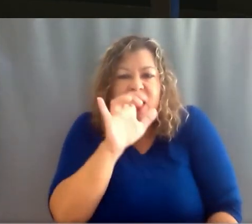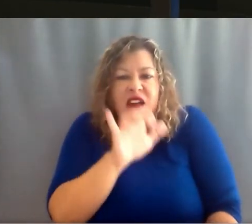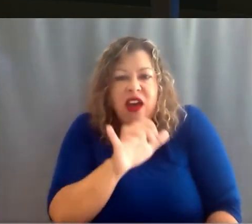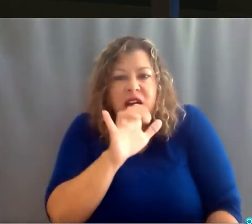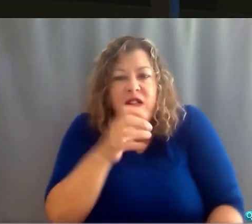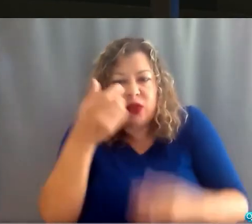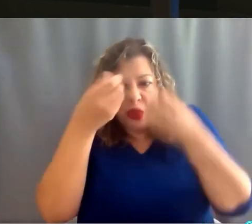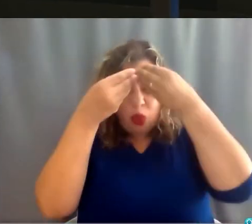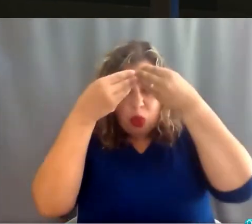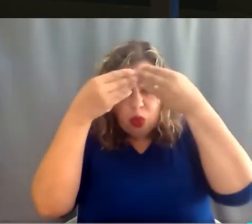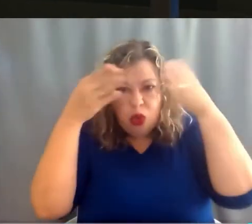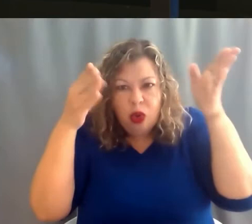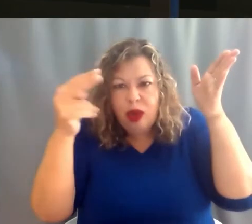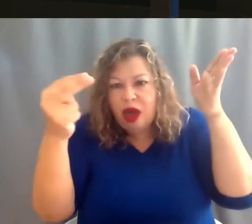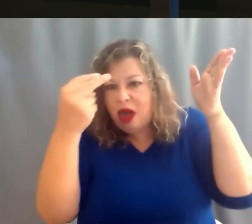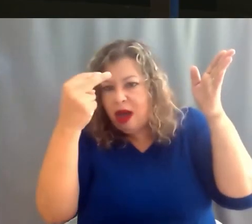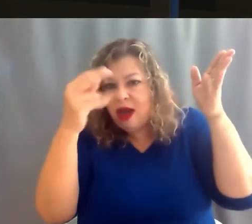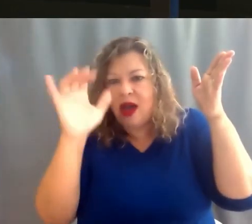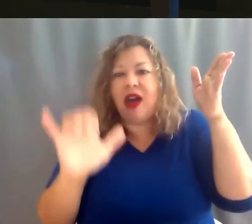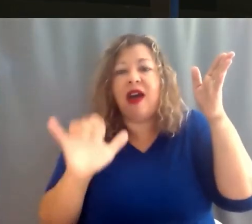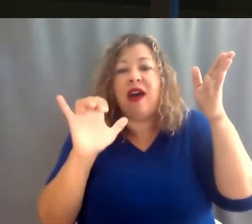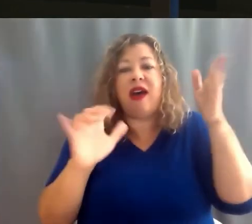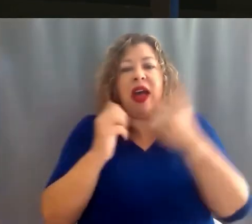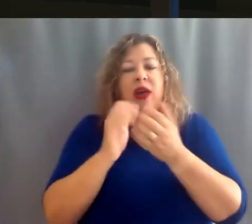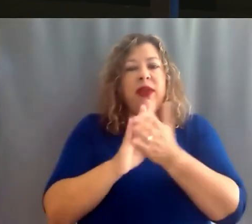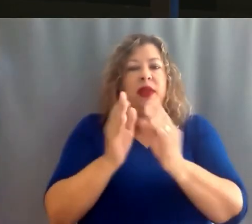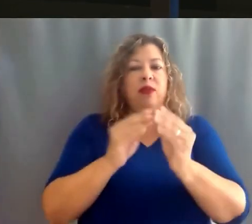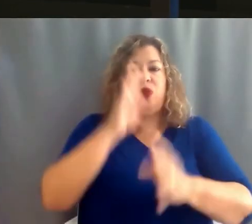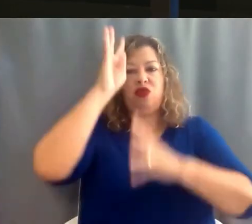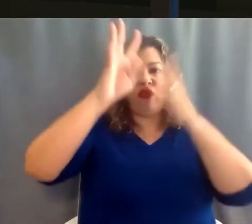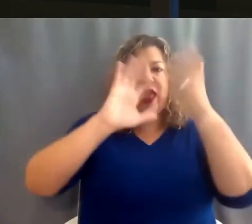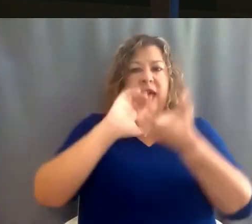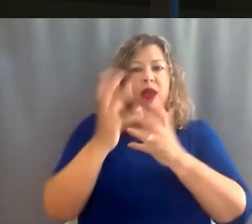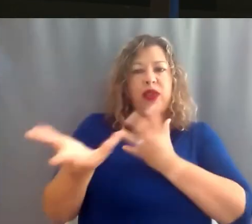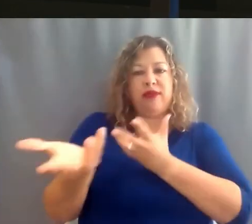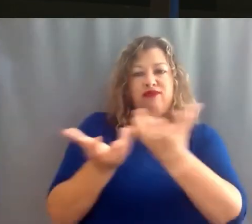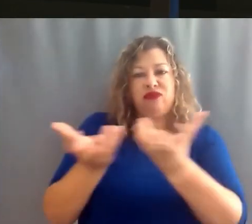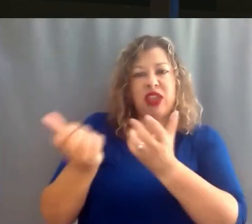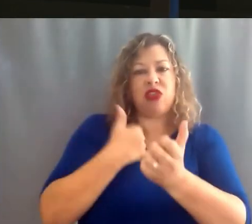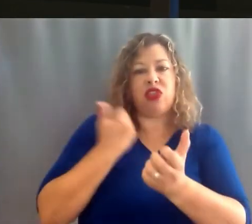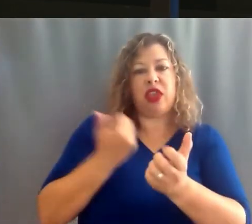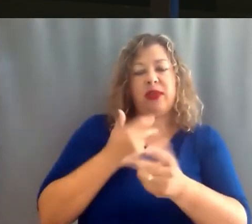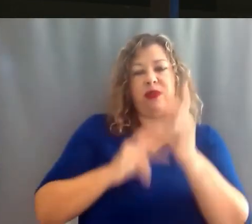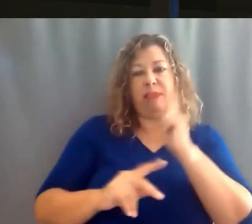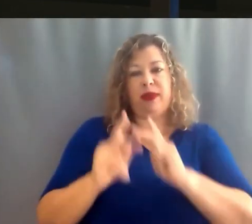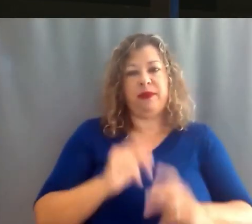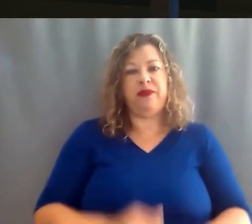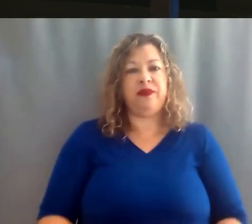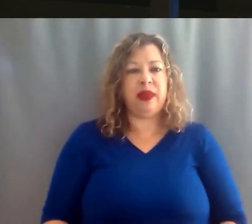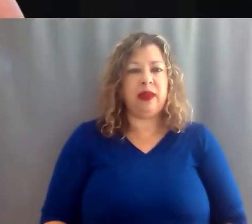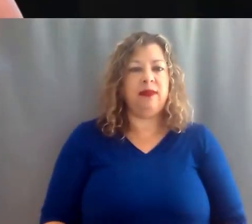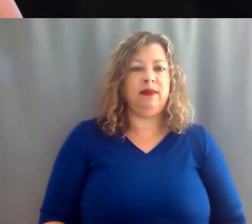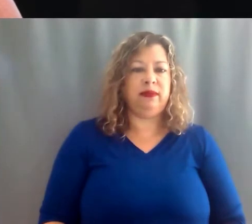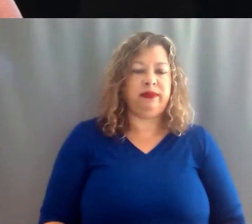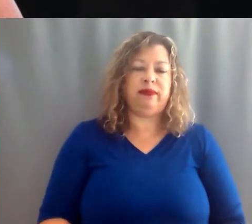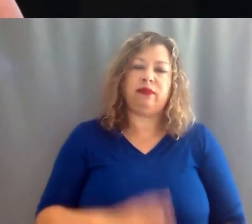creative about how we engage our young people in classroom spaces. I really at the depths of my soul believe that